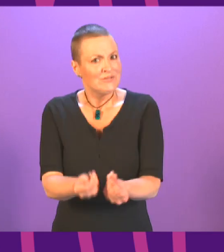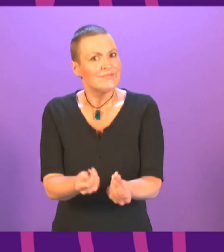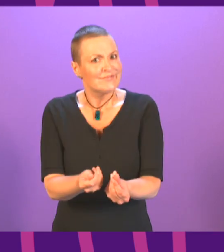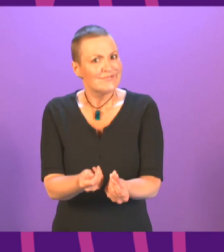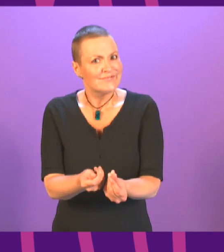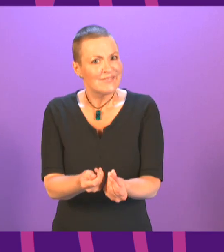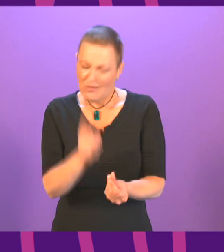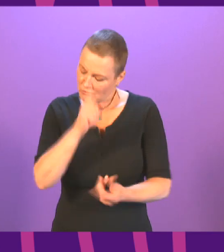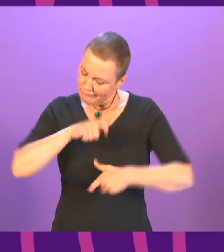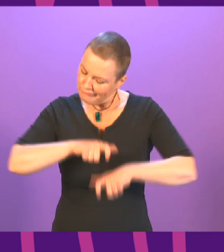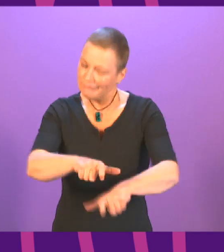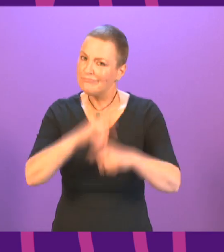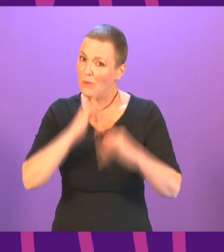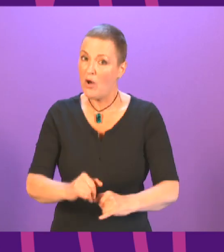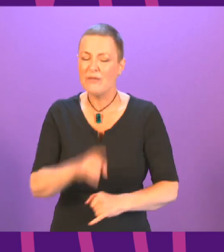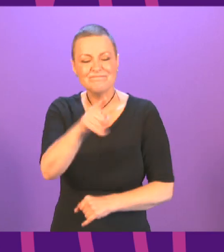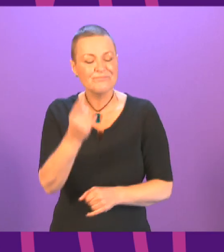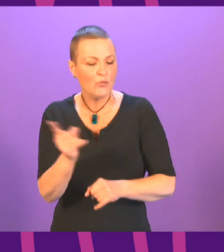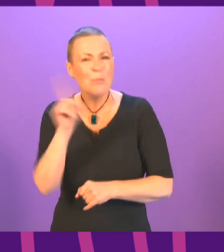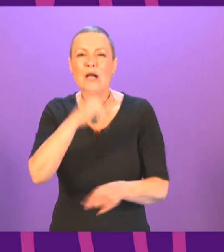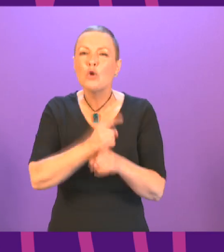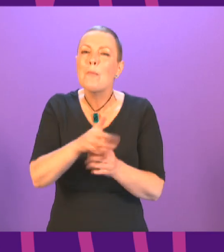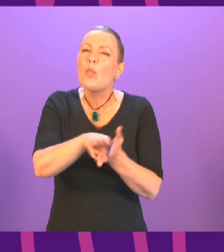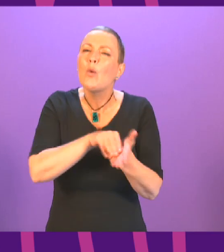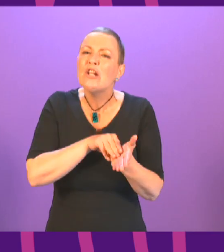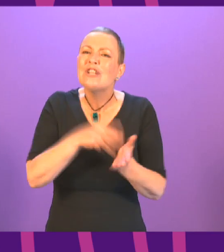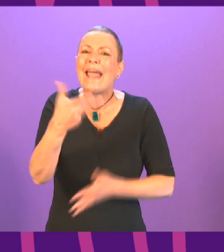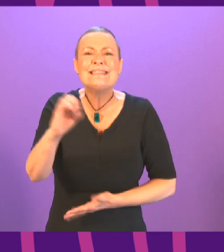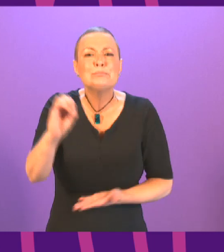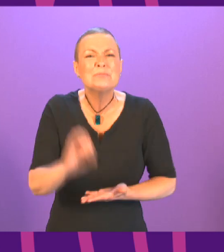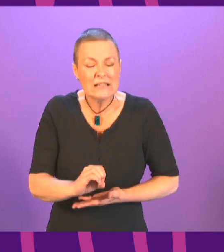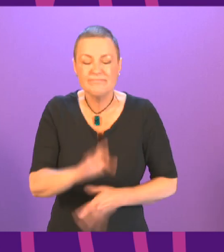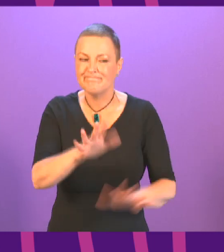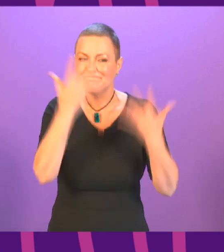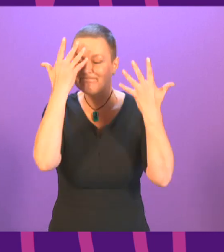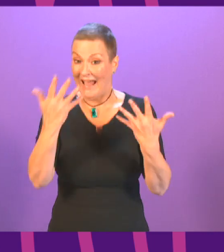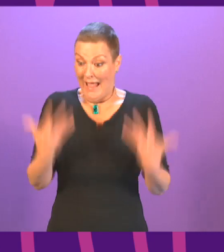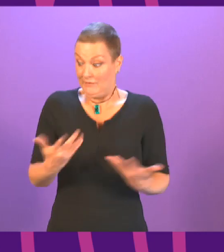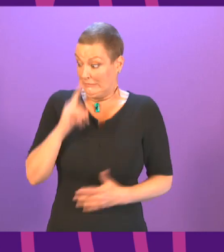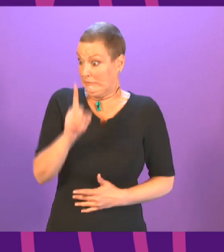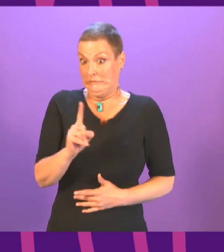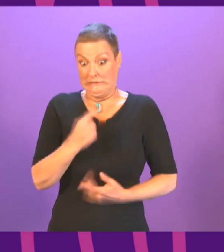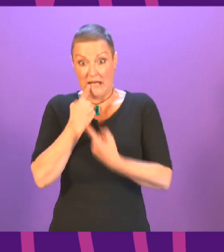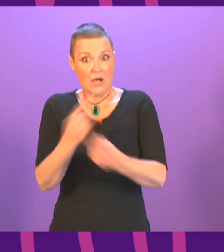efficiently, and we will continue to do that. On furlough, I have not had the opportunity to see the detail of the chancellor’s announcement,